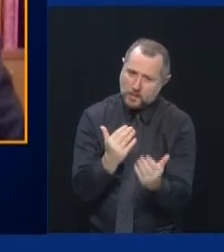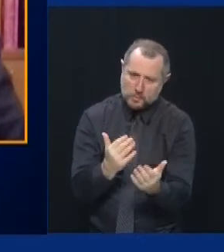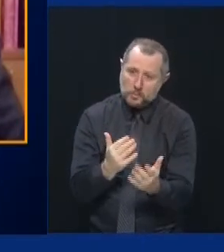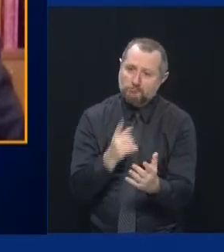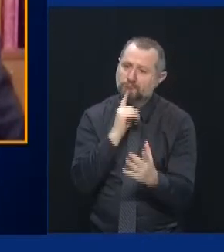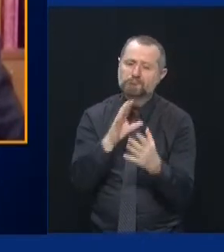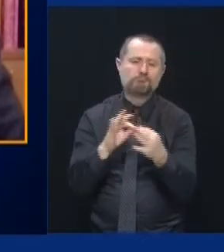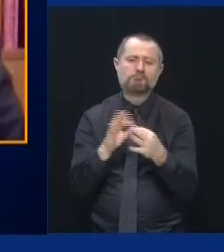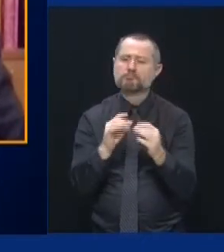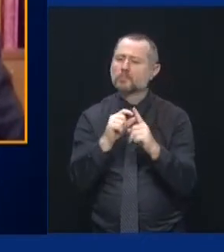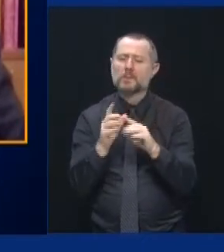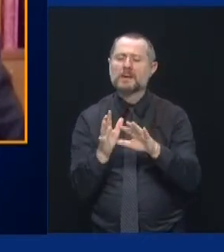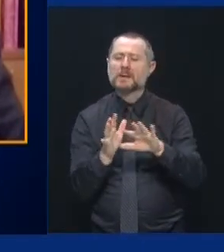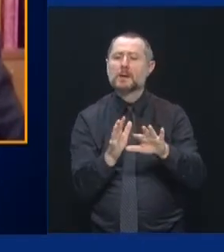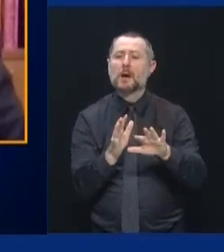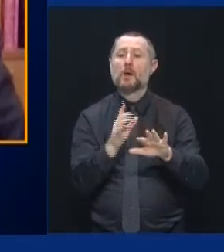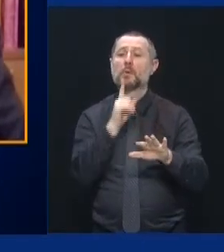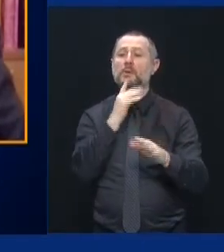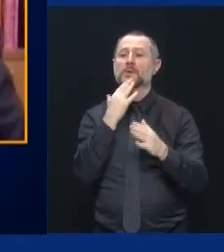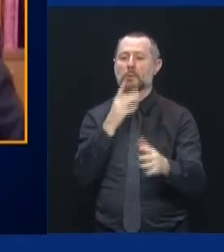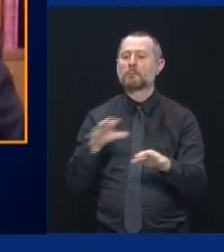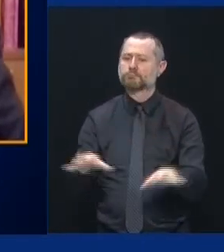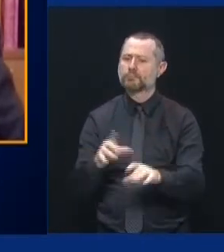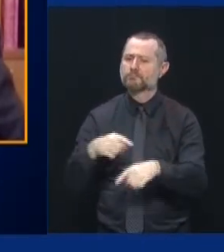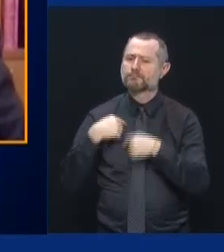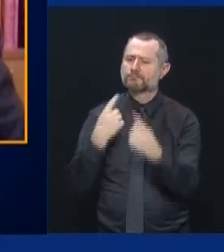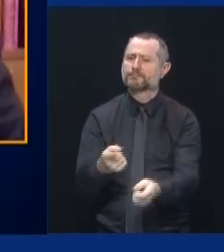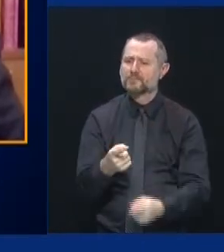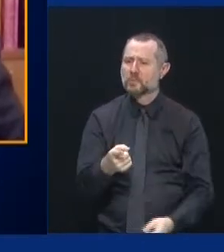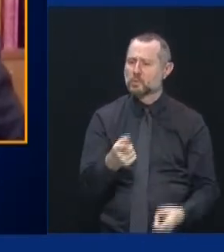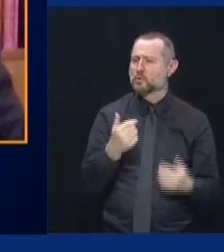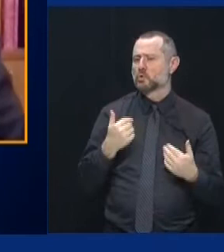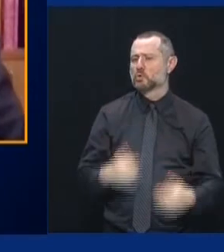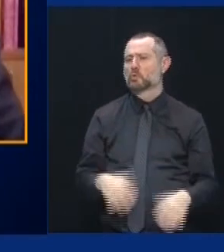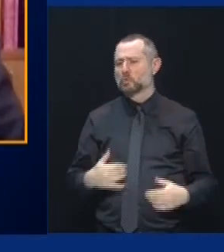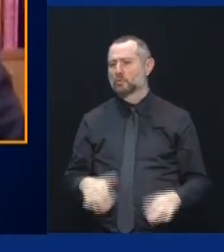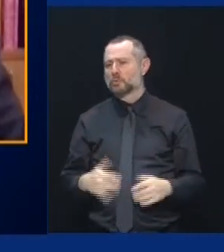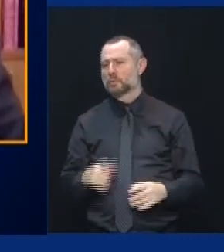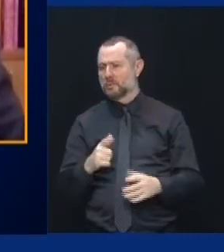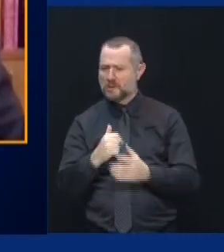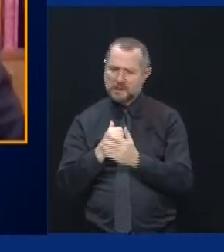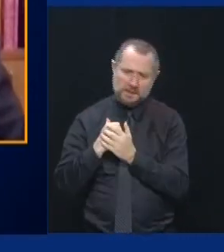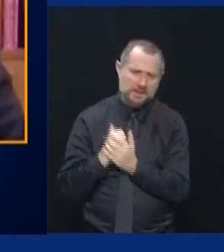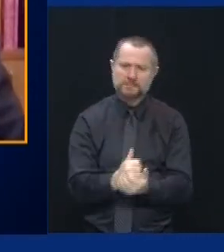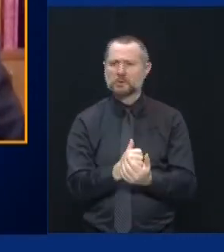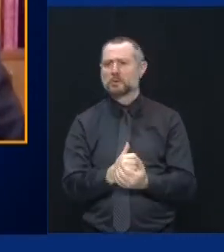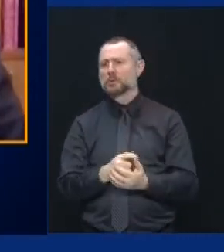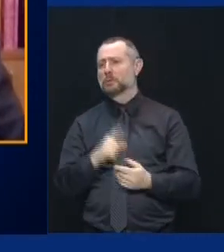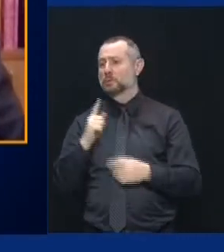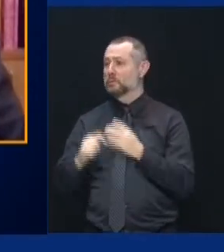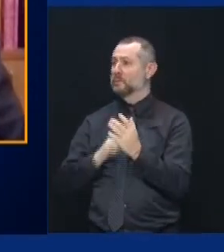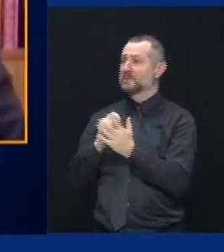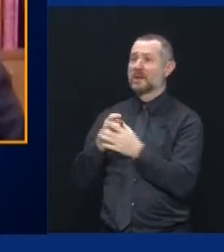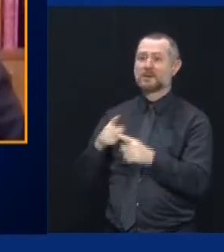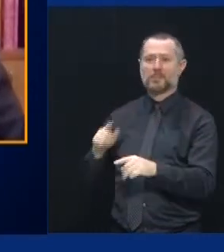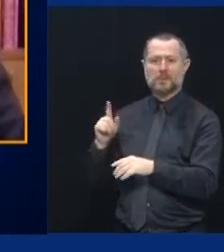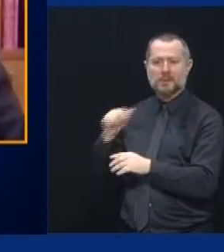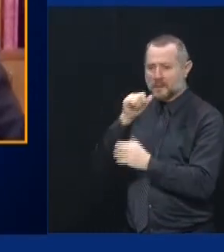THANK YOU, GOVERNOR. REVEREND, LET ME THANK YOU. LET ME THANK YOU. THANK YOU FOR THE KIND WORDS,